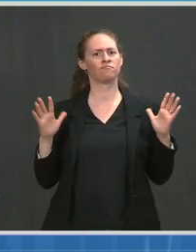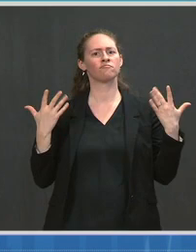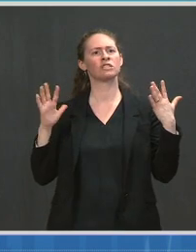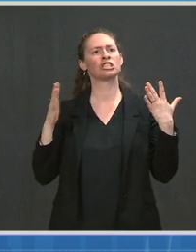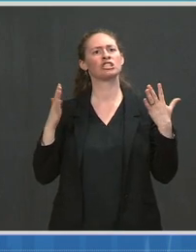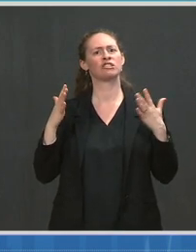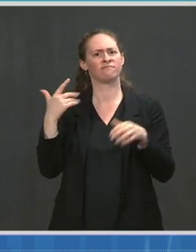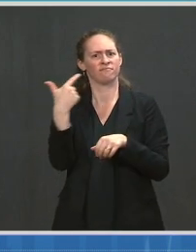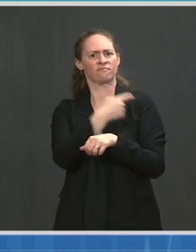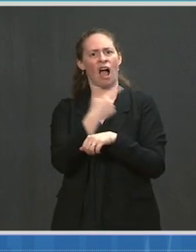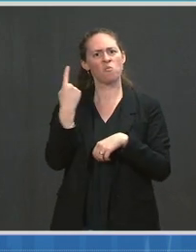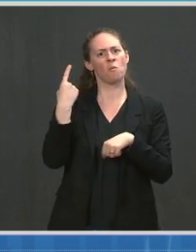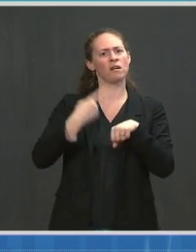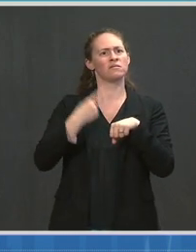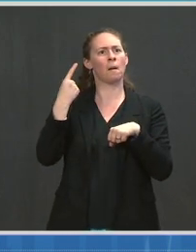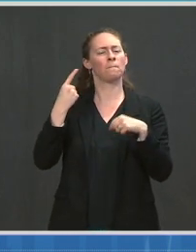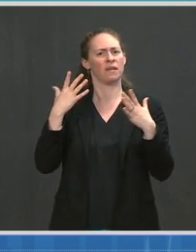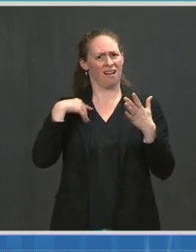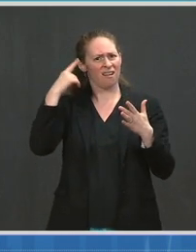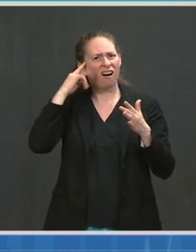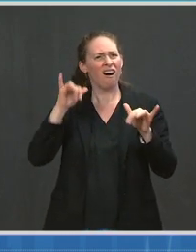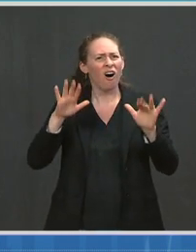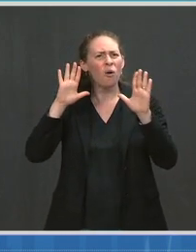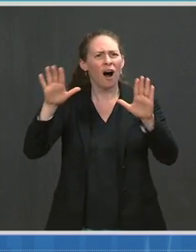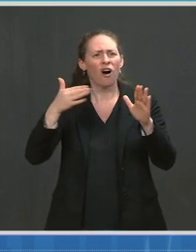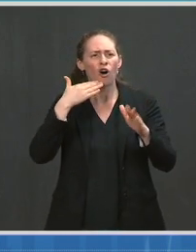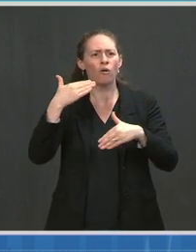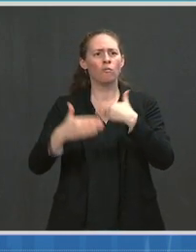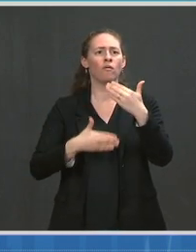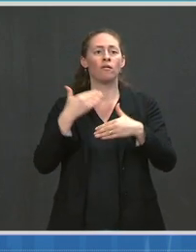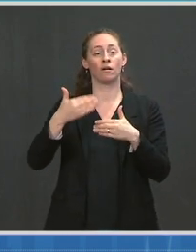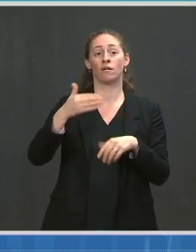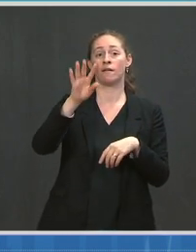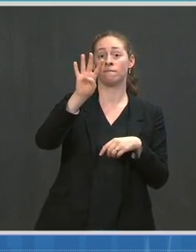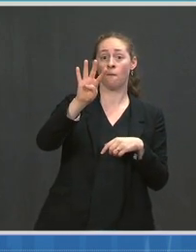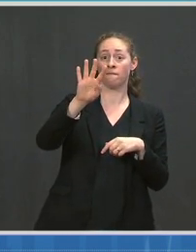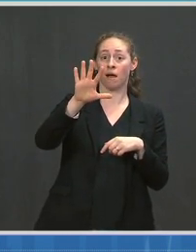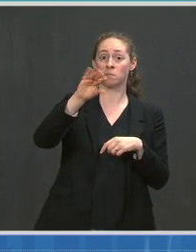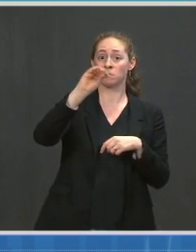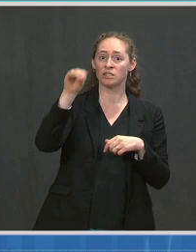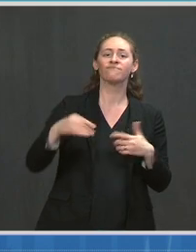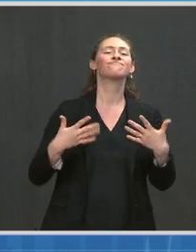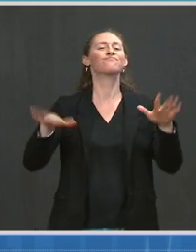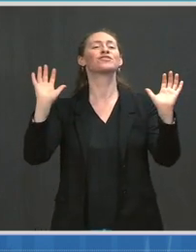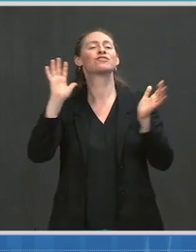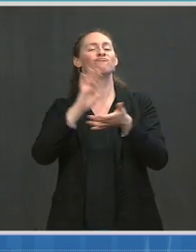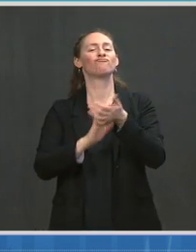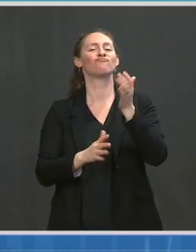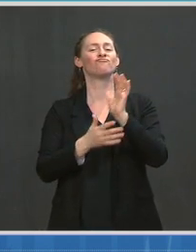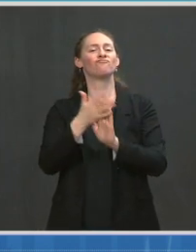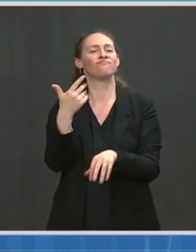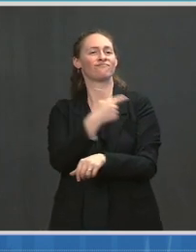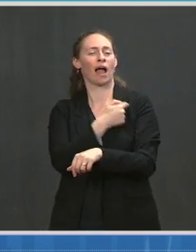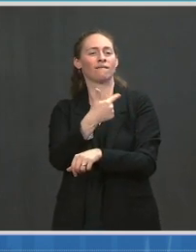About 45 percent of those seniors are fully vaccinated but we have to keep prioritizing the most vulnerable populations